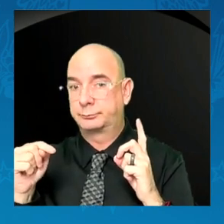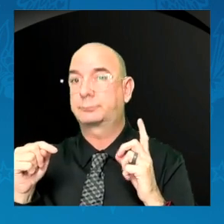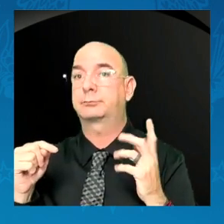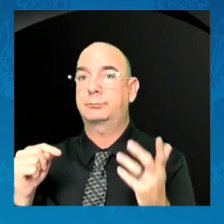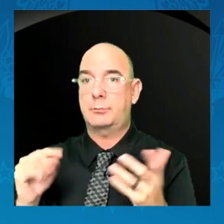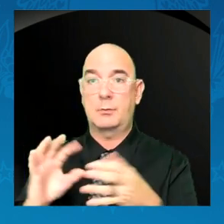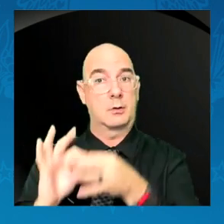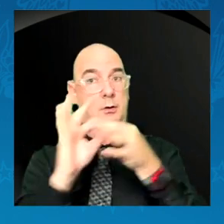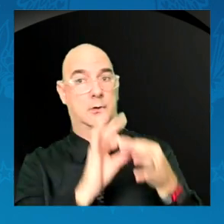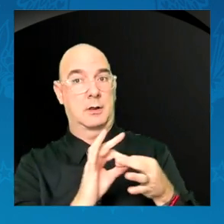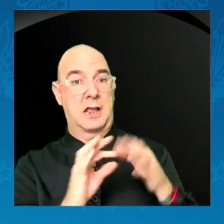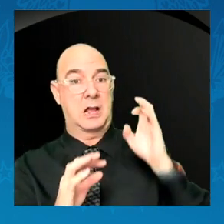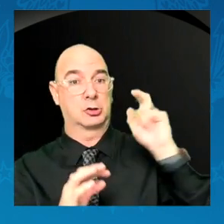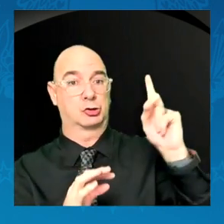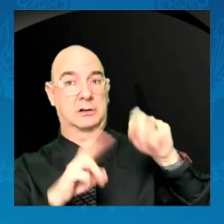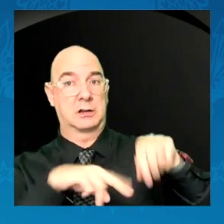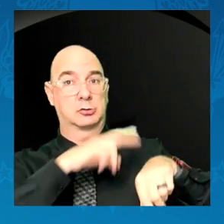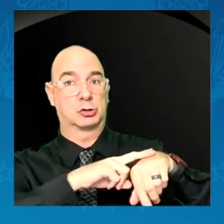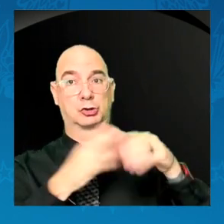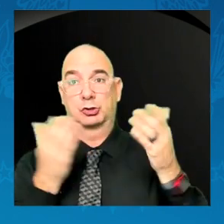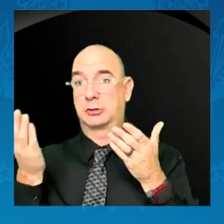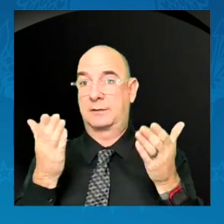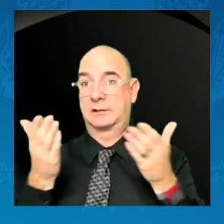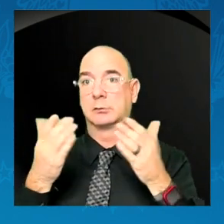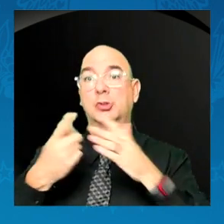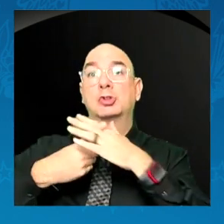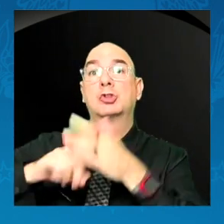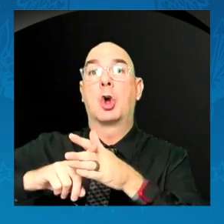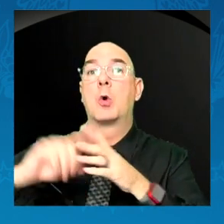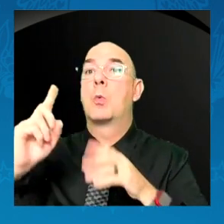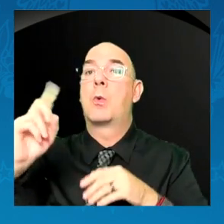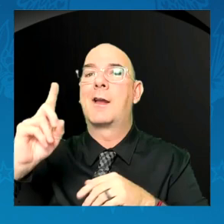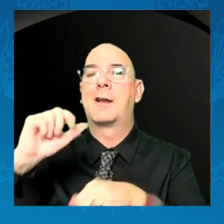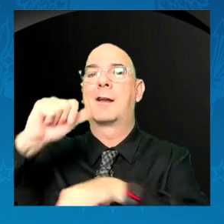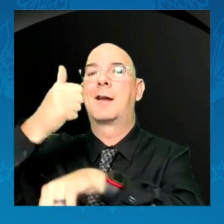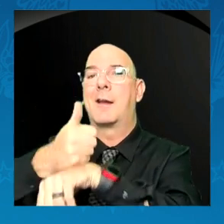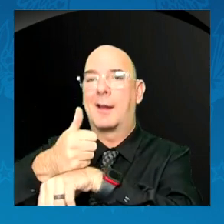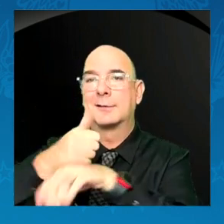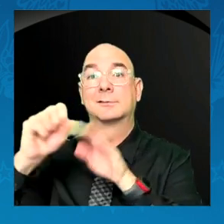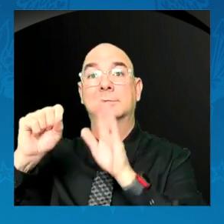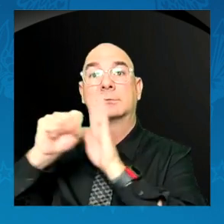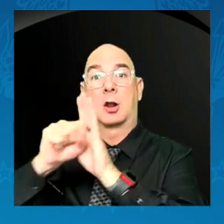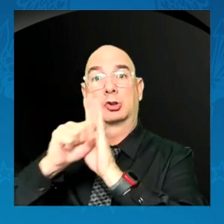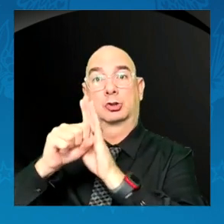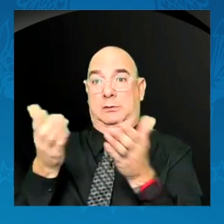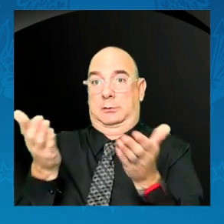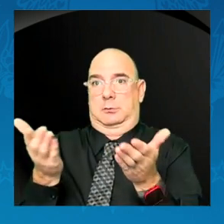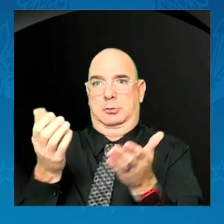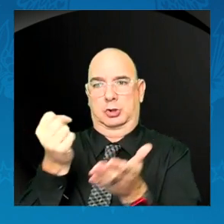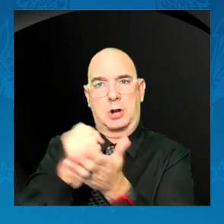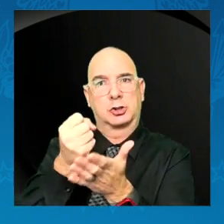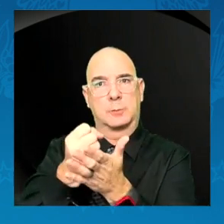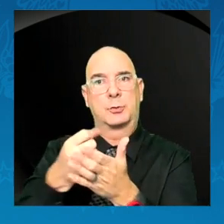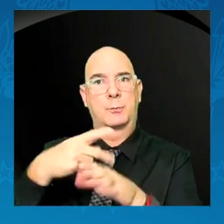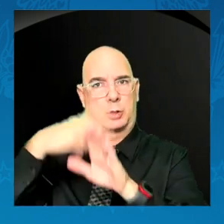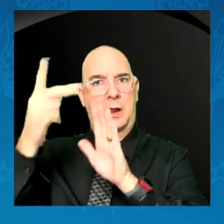such as the establishment of scholarship for service programs that can help foster a new generation of leading scientists and technologists